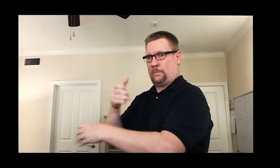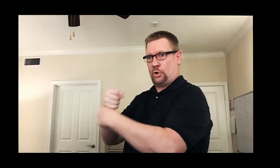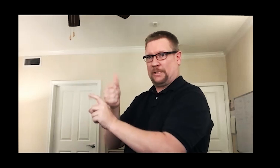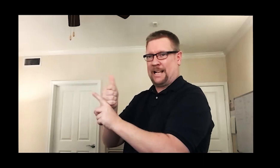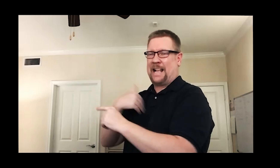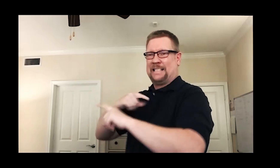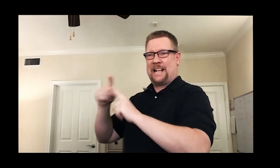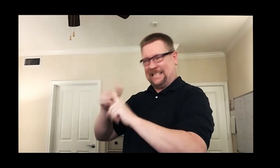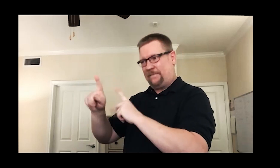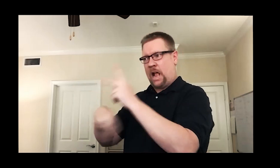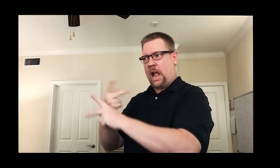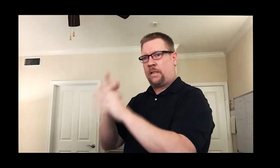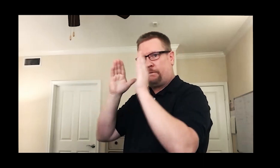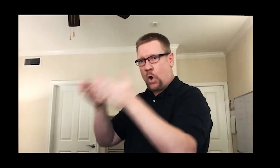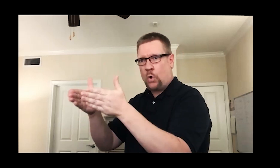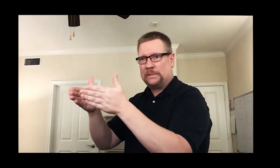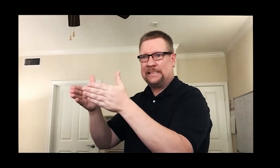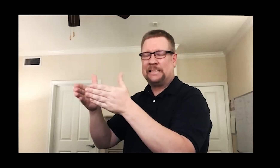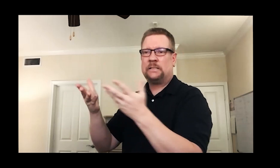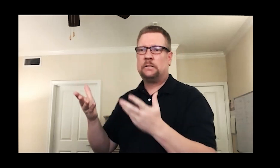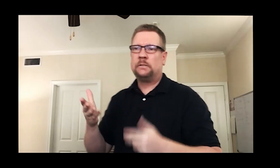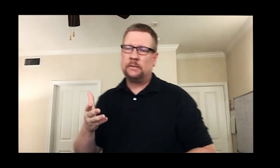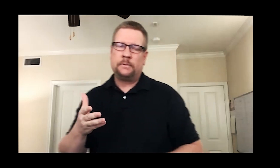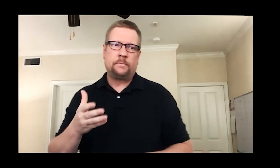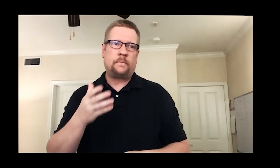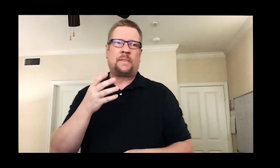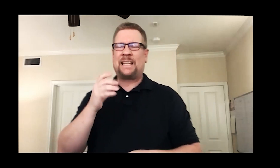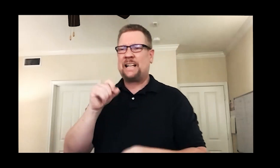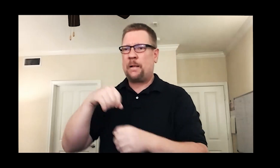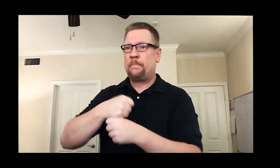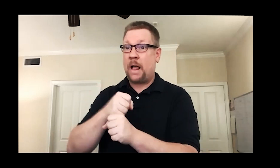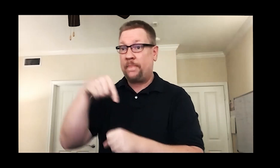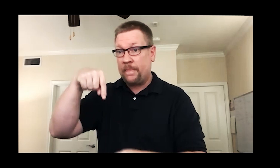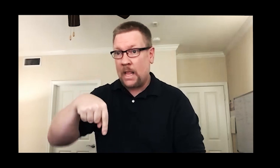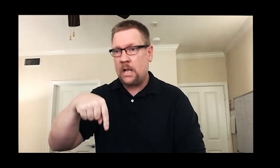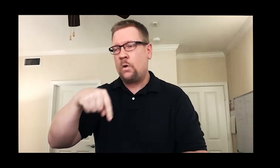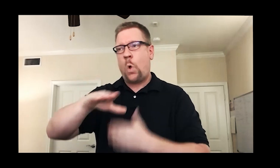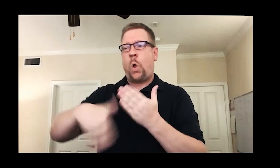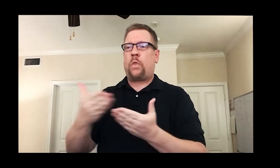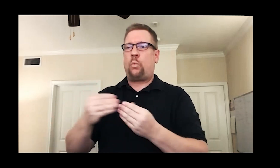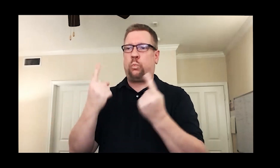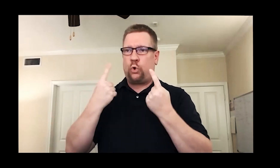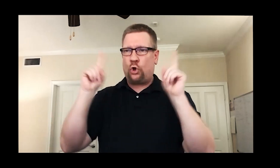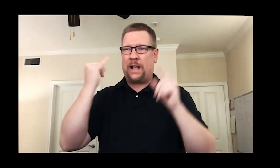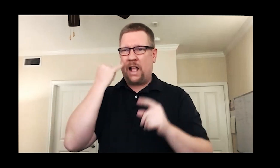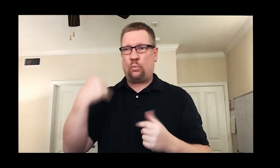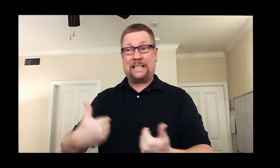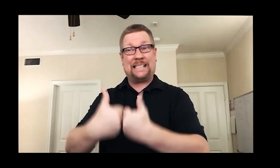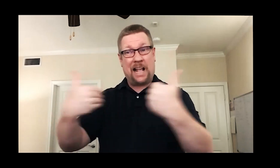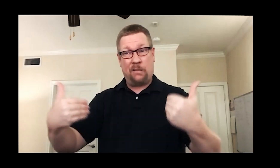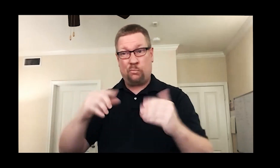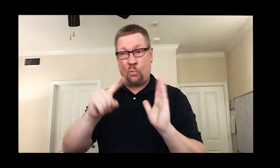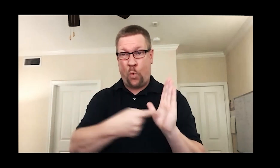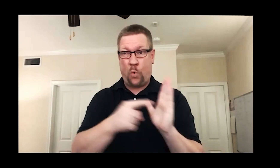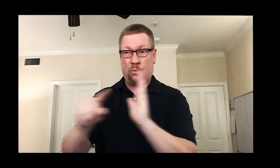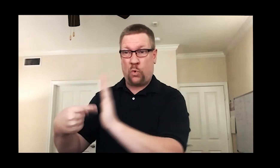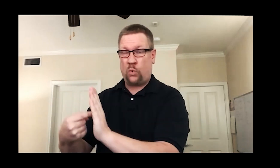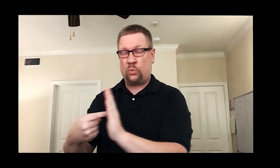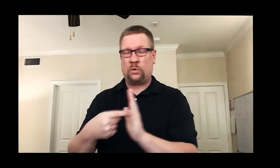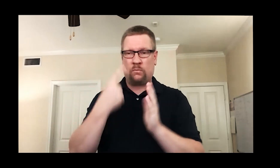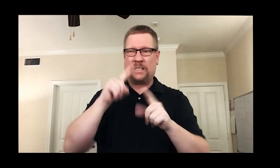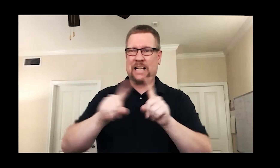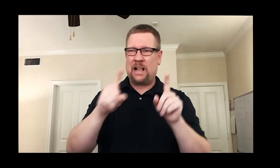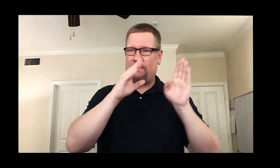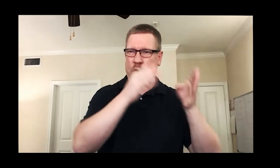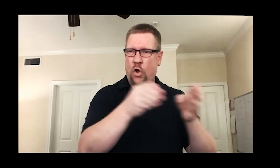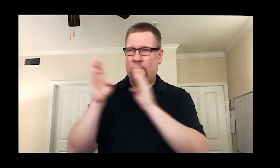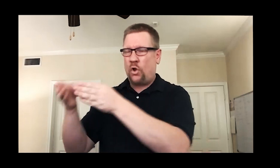from everything else. This division of duties allowed me to focus on the production.